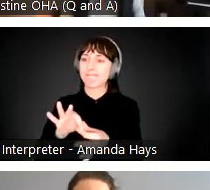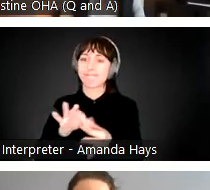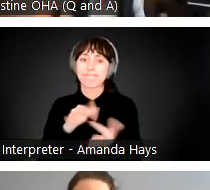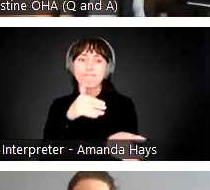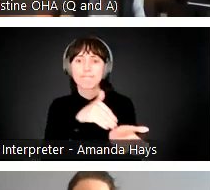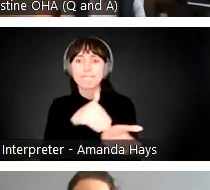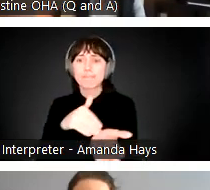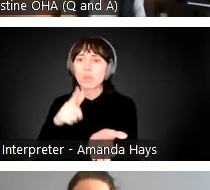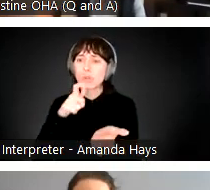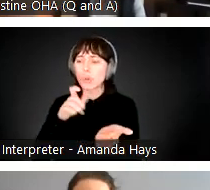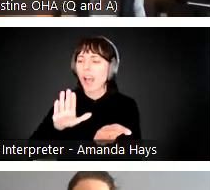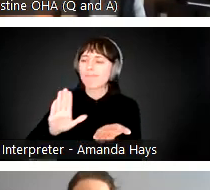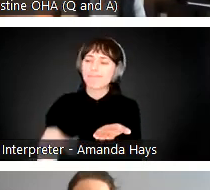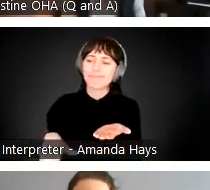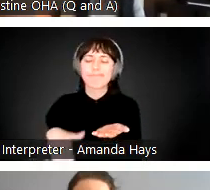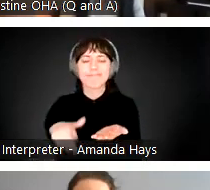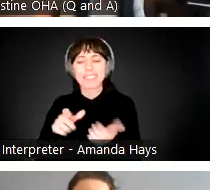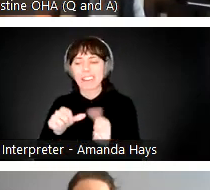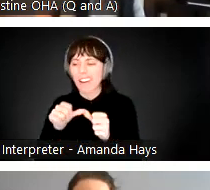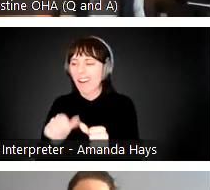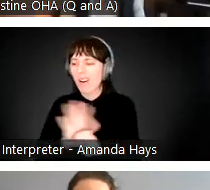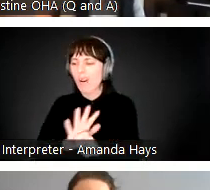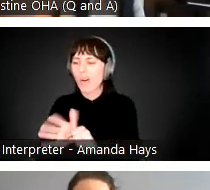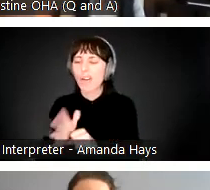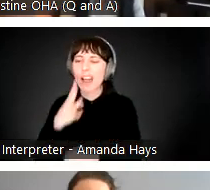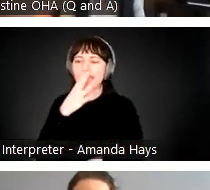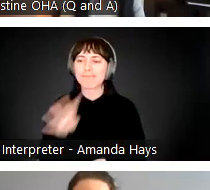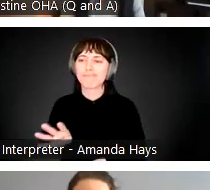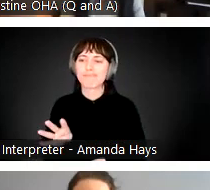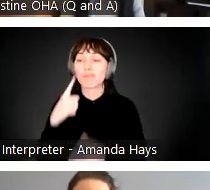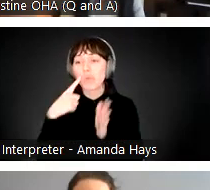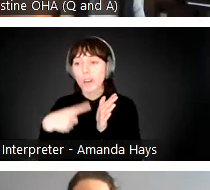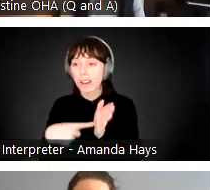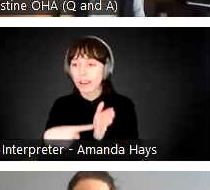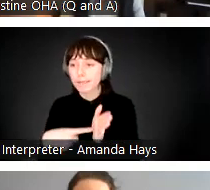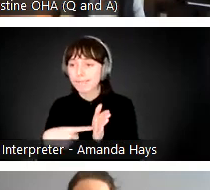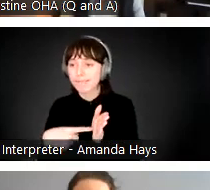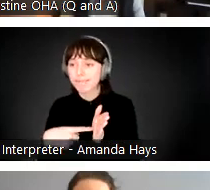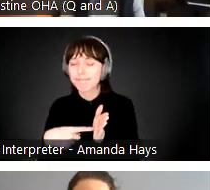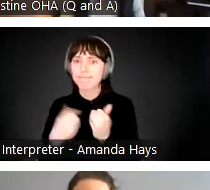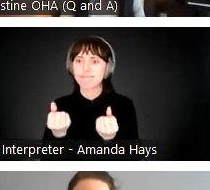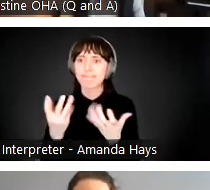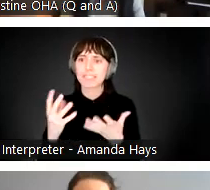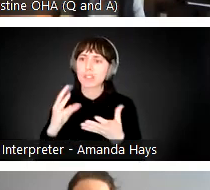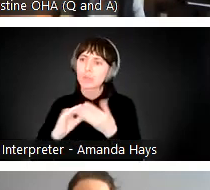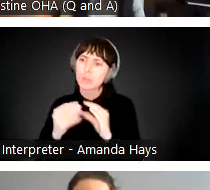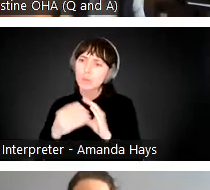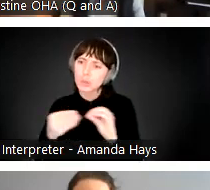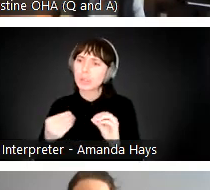COVID. So here's one example of that question: "We hear troubling stories from a